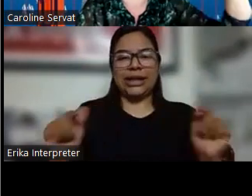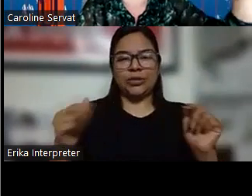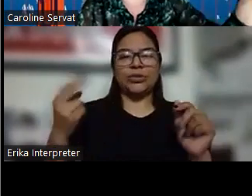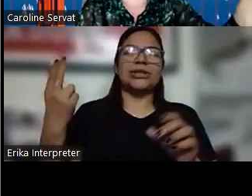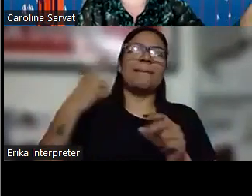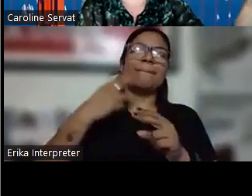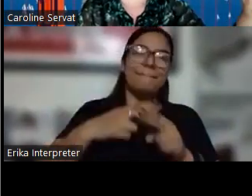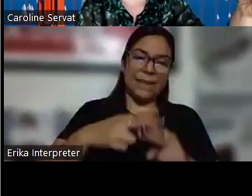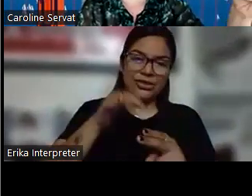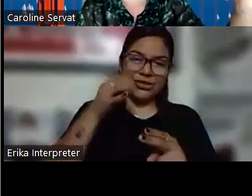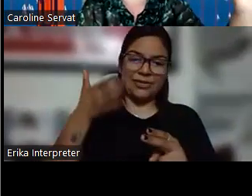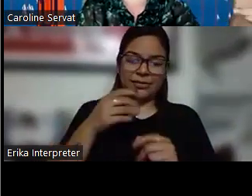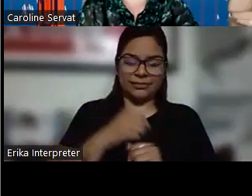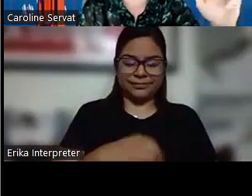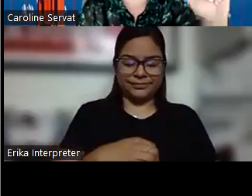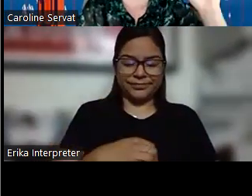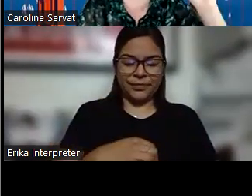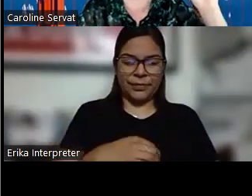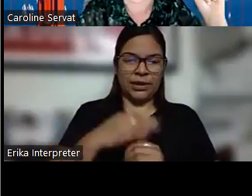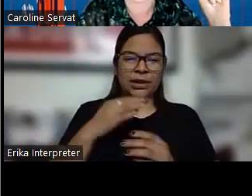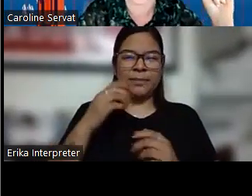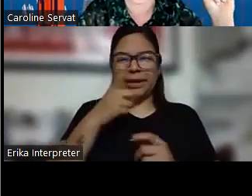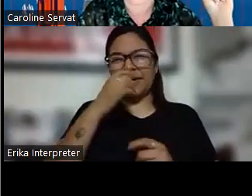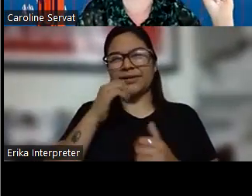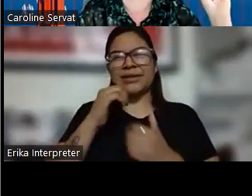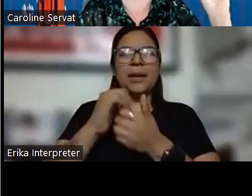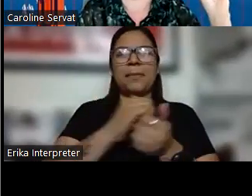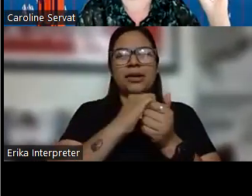I think actually the partnership section too so Partnerships and funding but we will carry